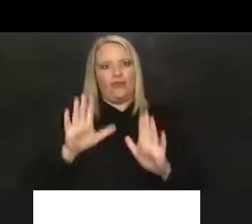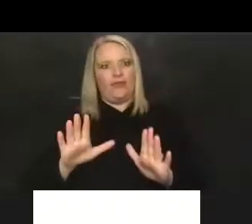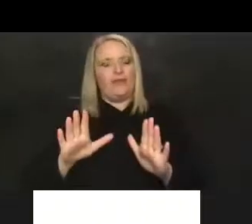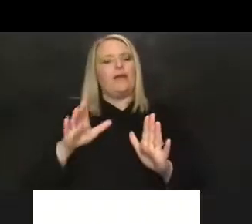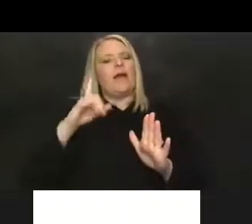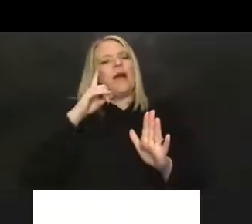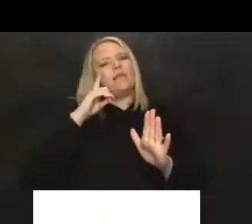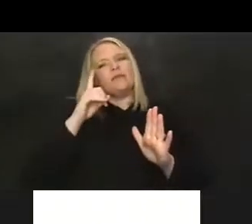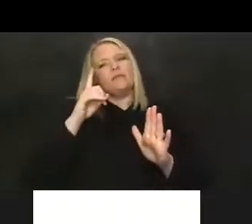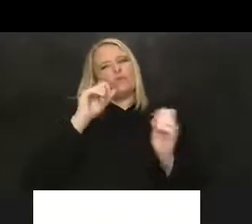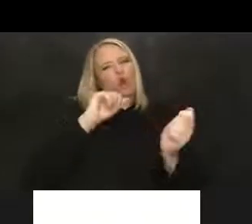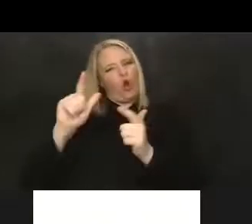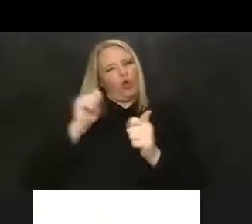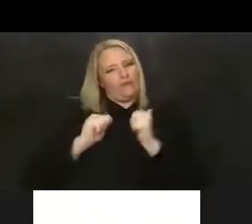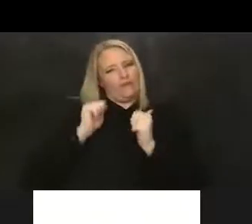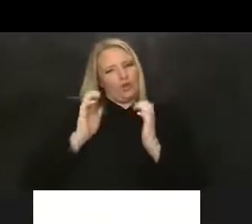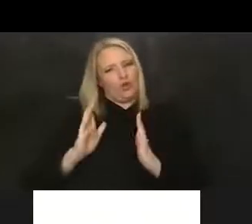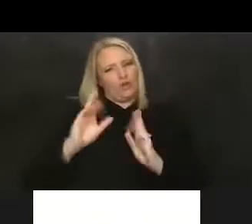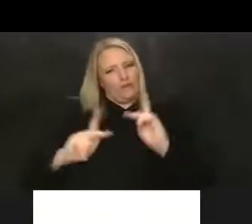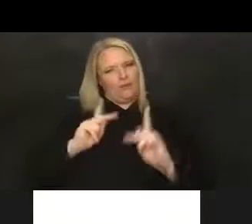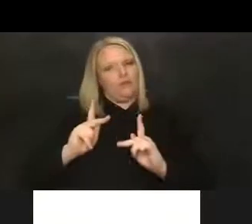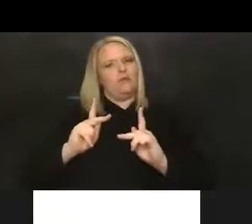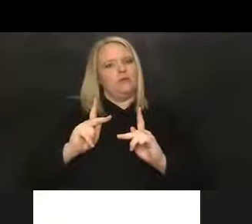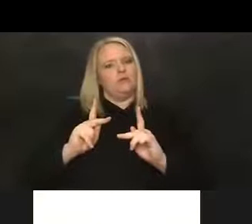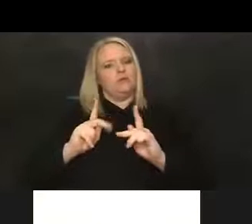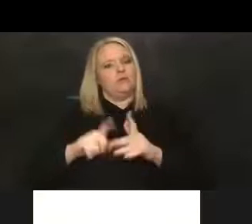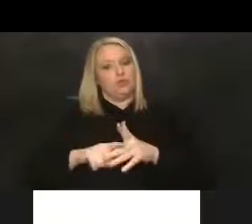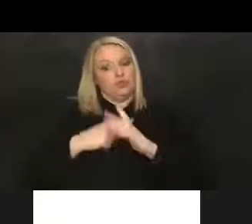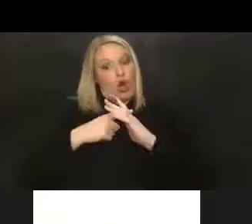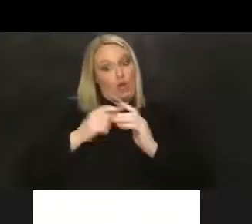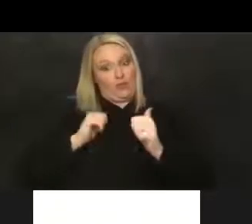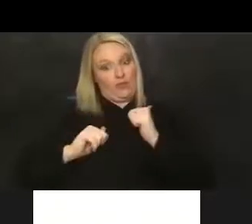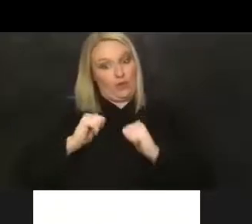theater really started doing theater and started performing, you know in front of their families